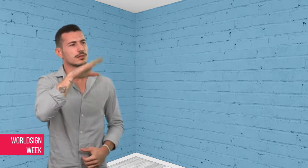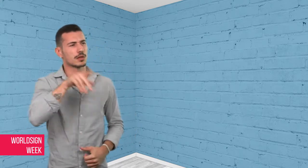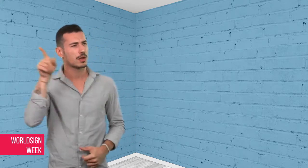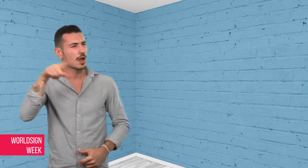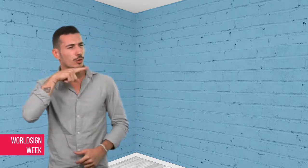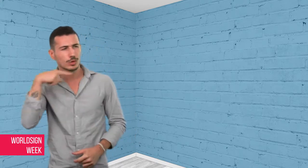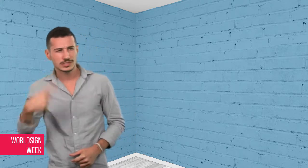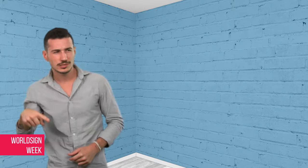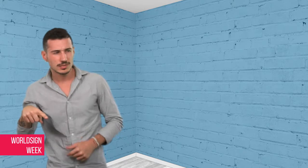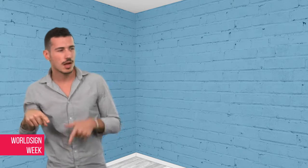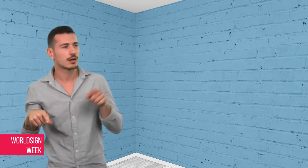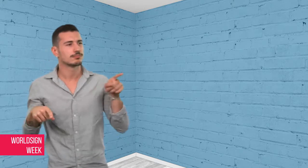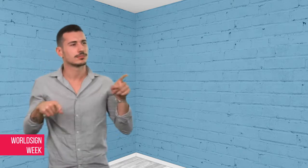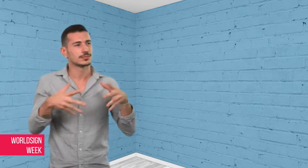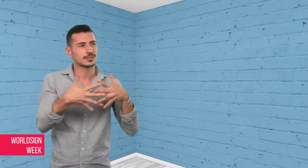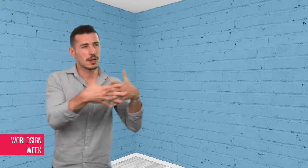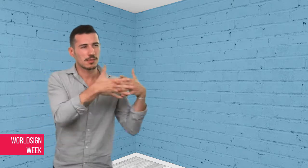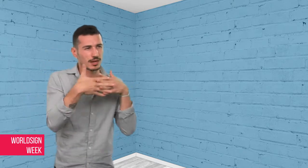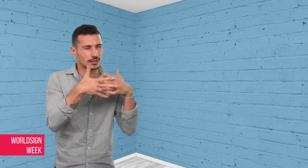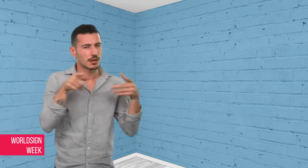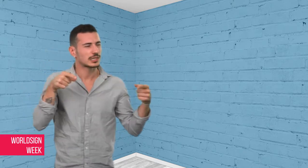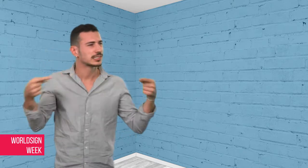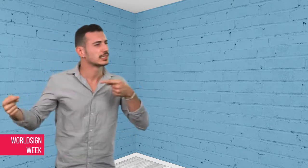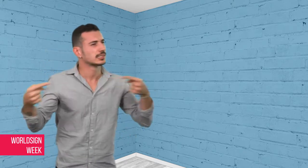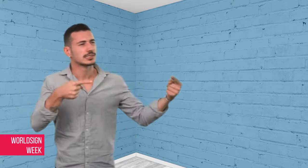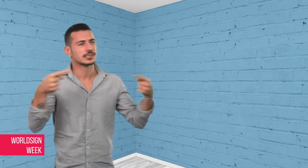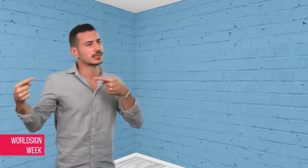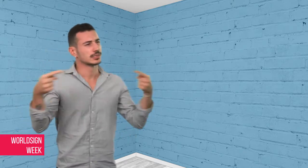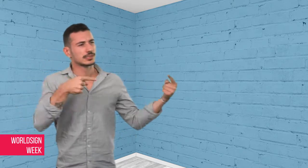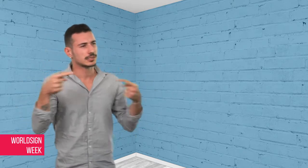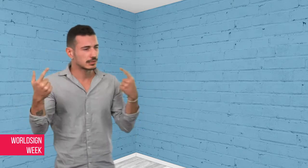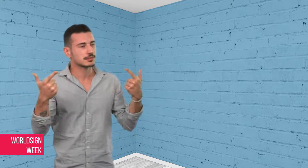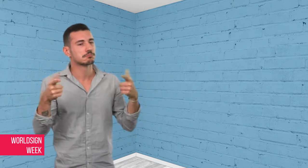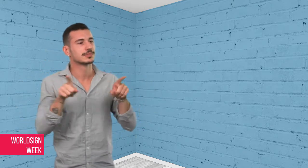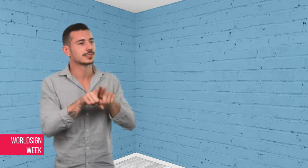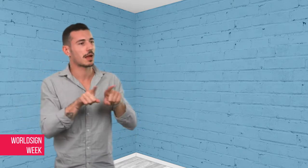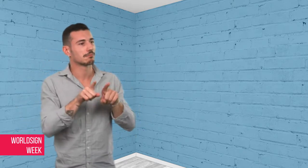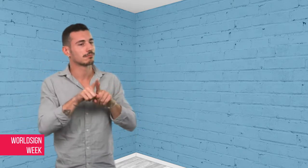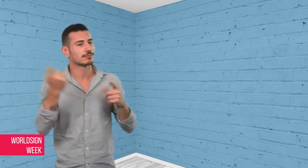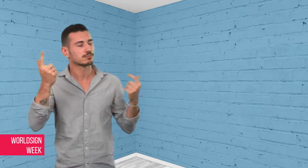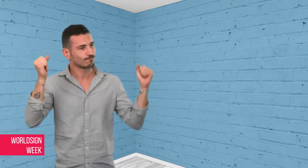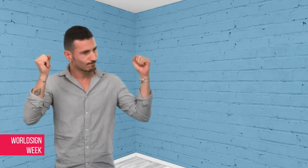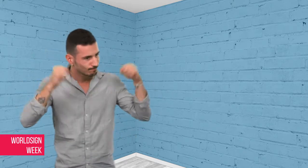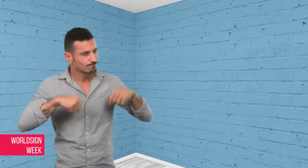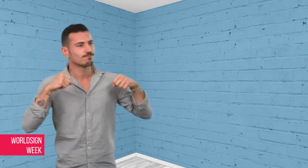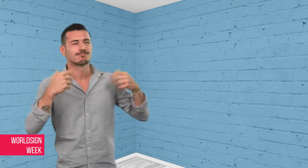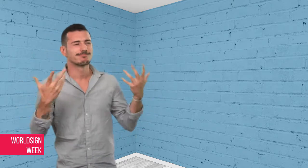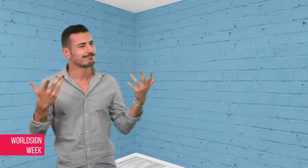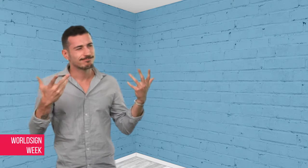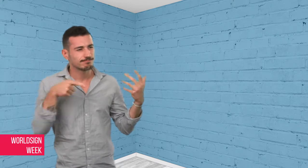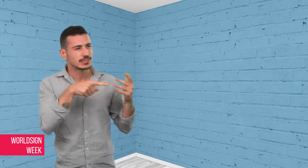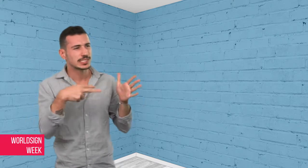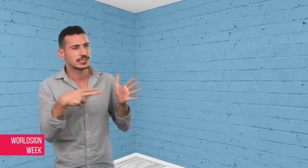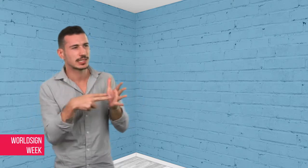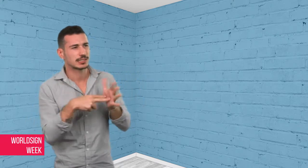Russia and United States opposed each other over